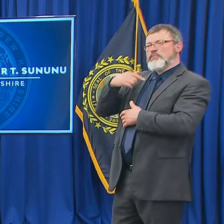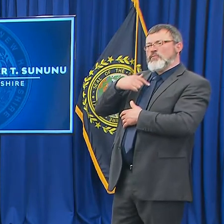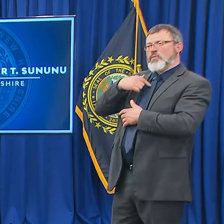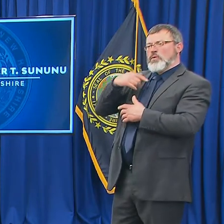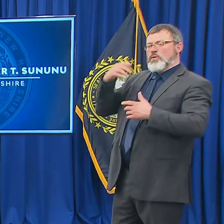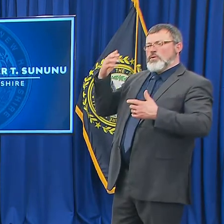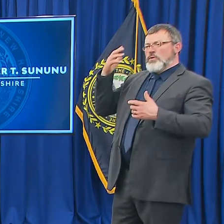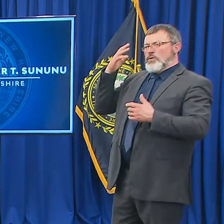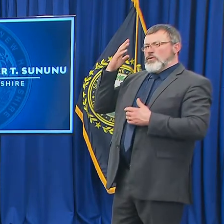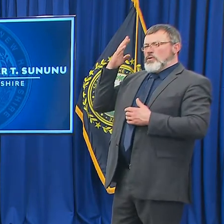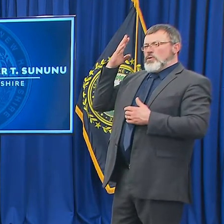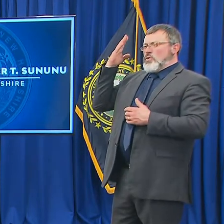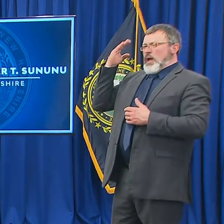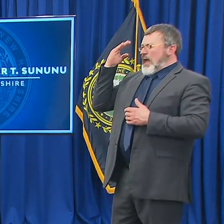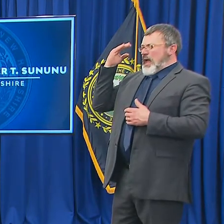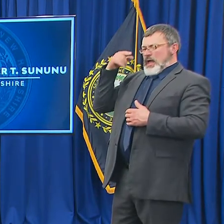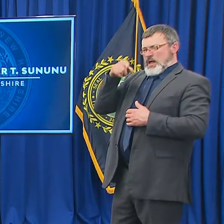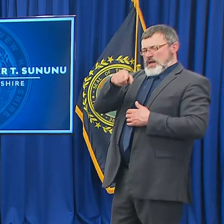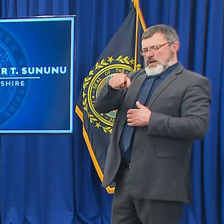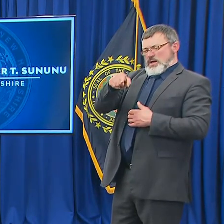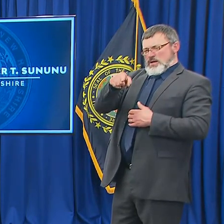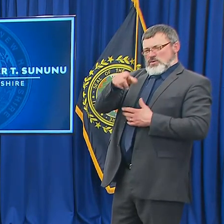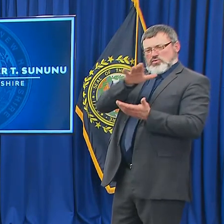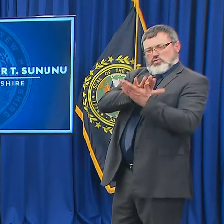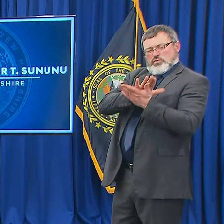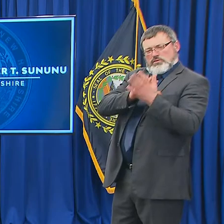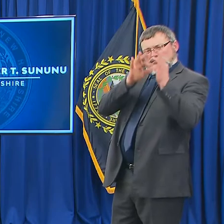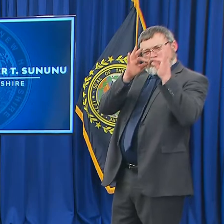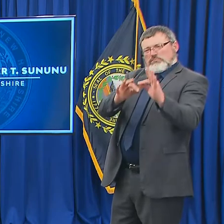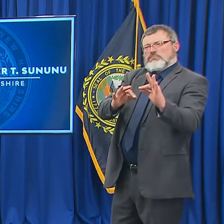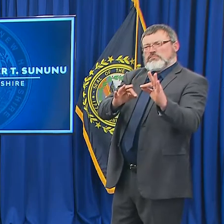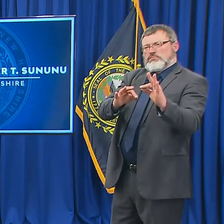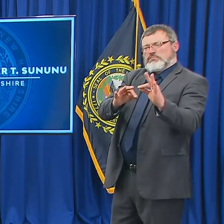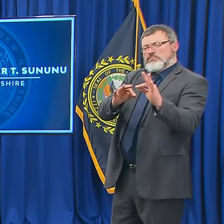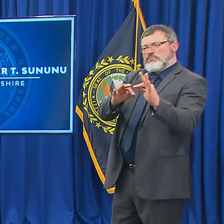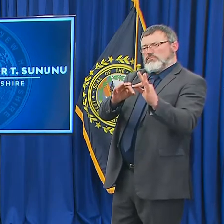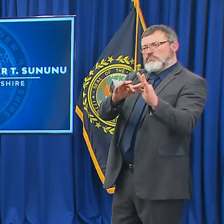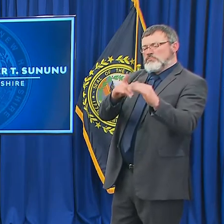And despite that level of potential introduction. I've COVID 19 into schools we've seen